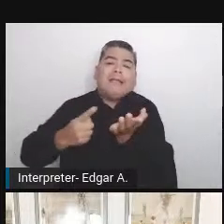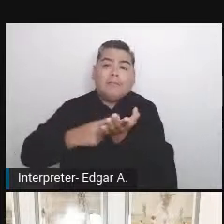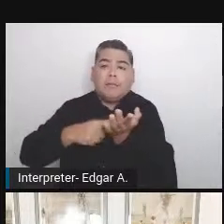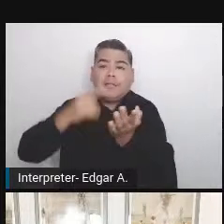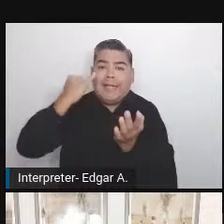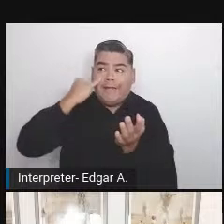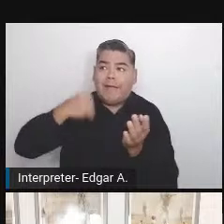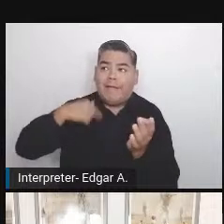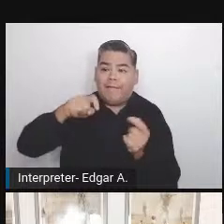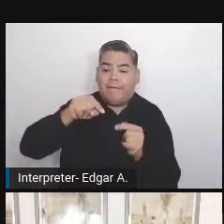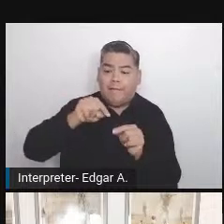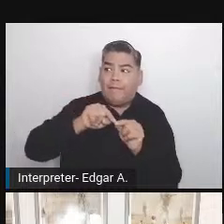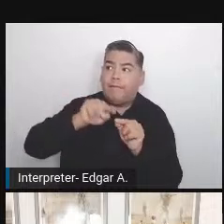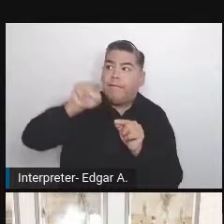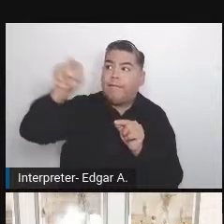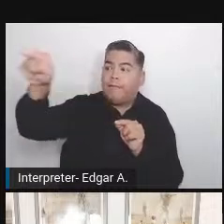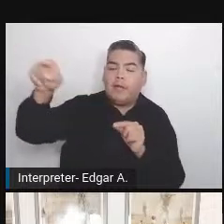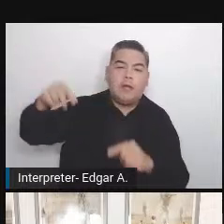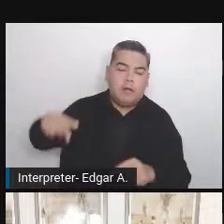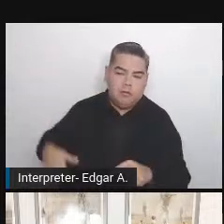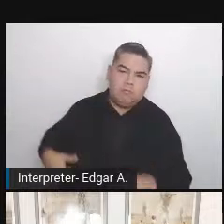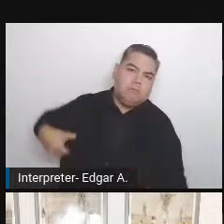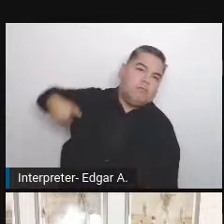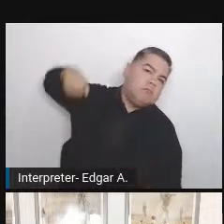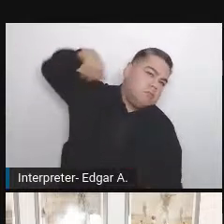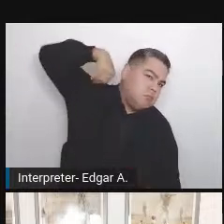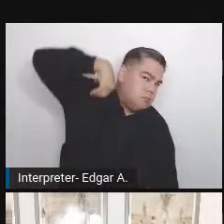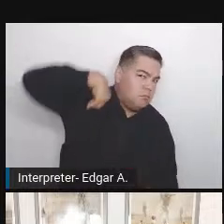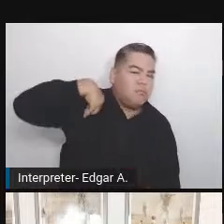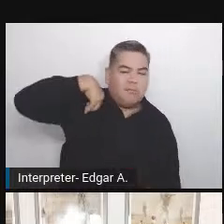I had to either carry my bike or from one place to